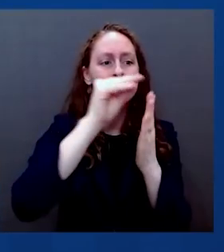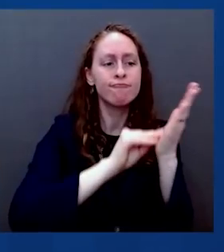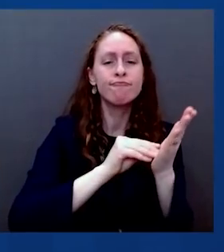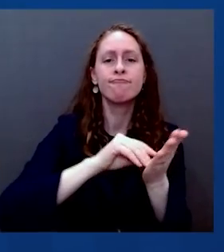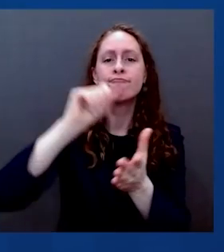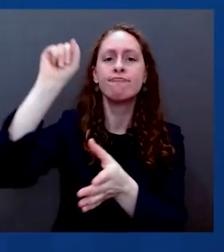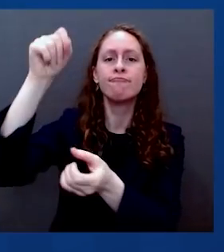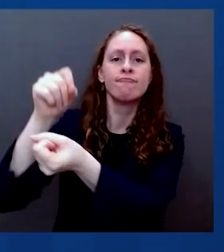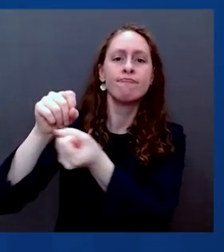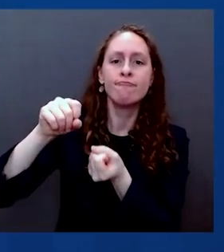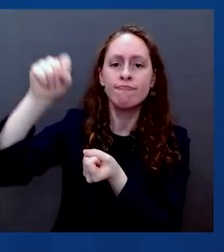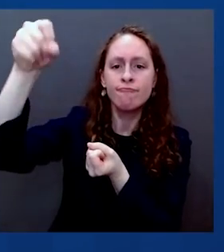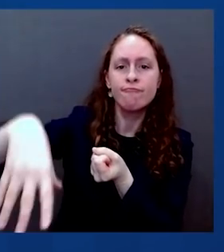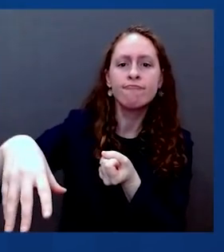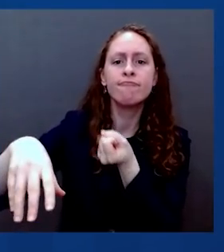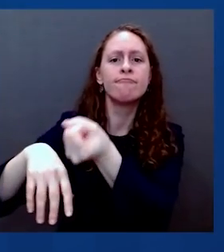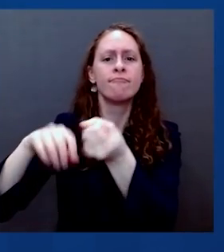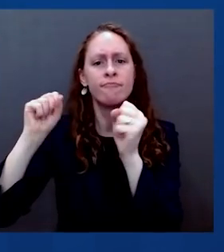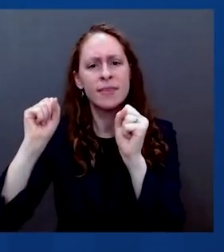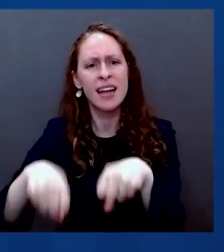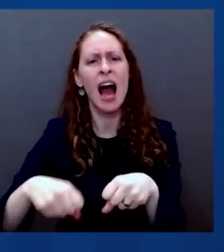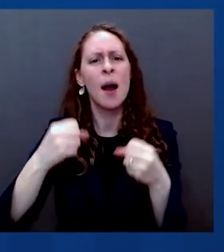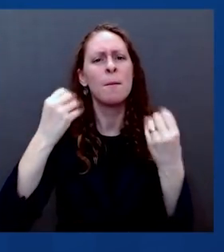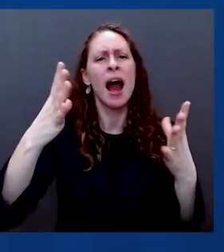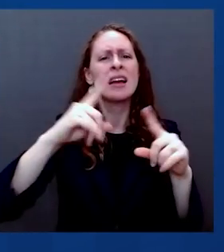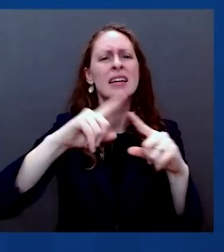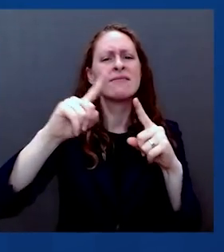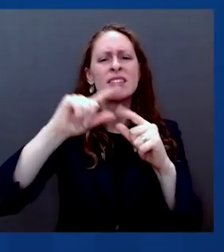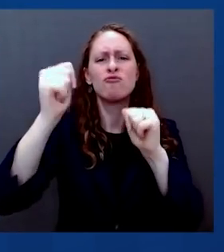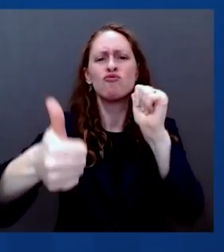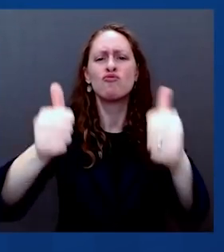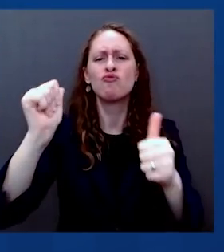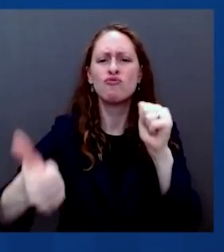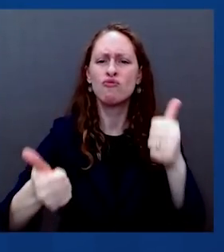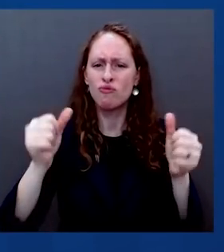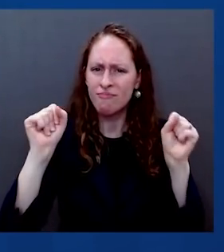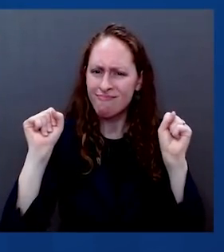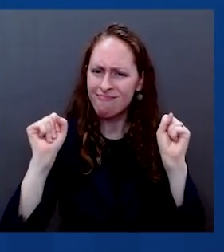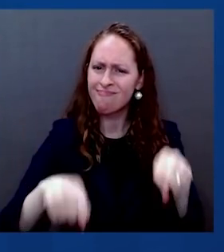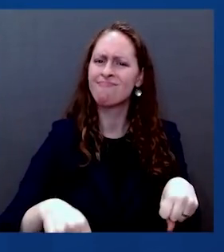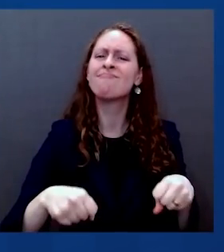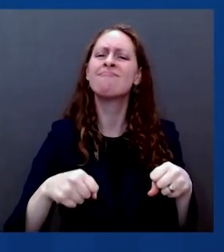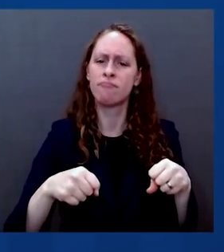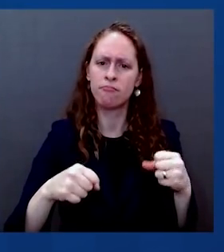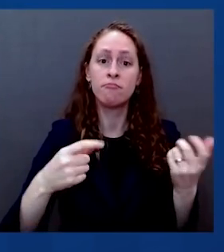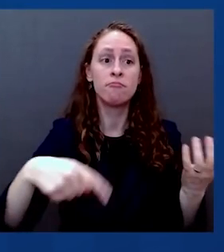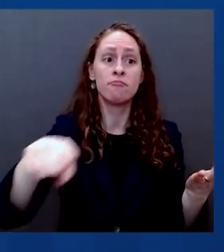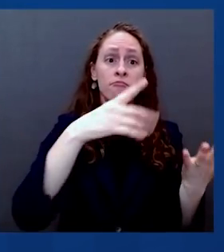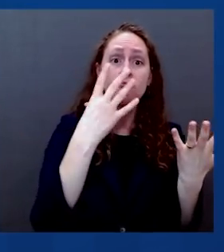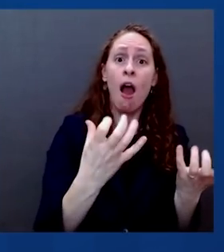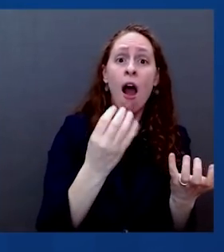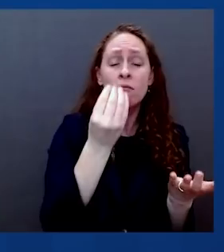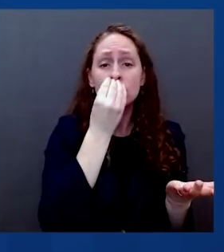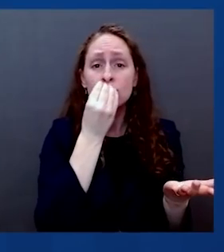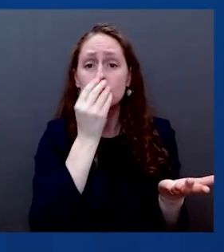as well to people waiting in line. The Freedom to Vote Act takes on election subversion